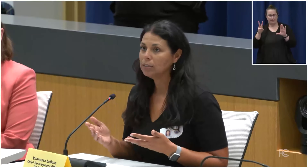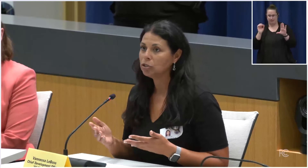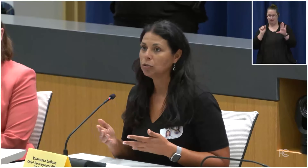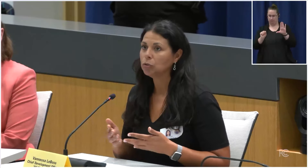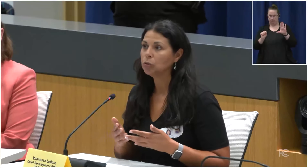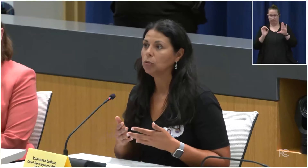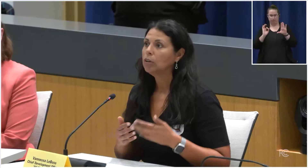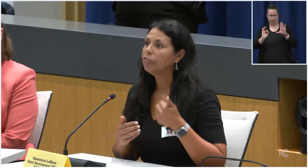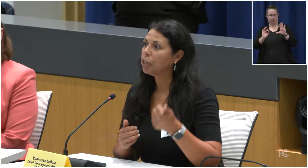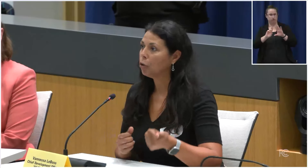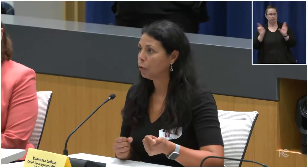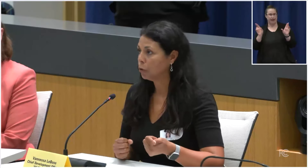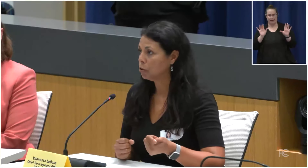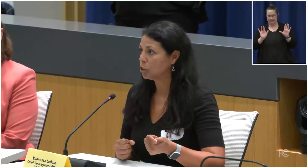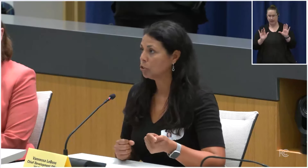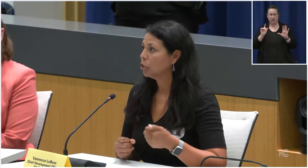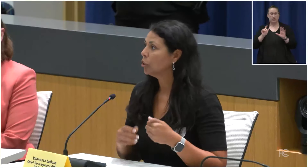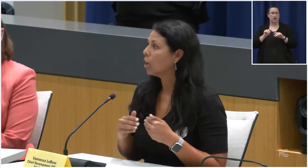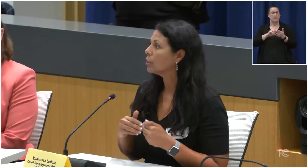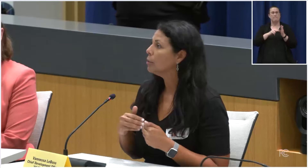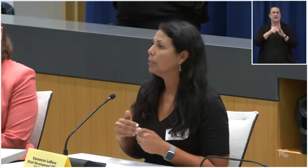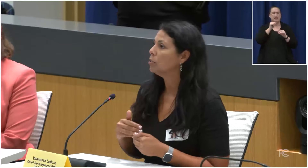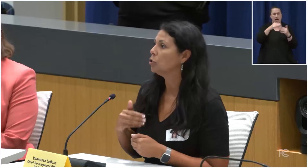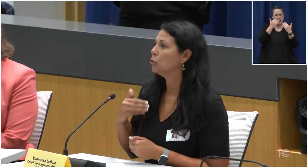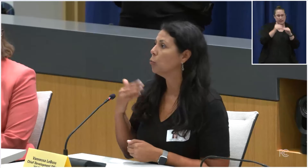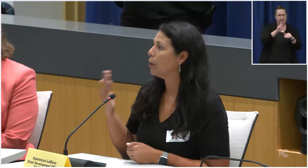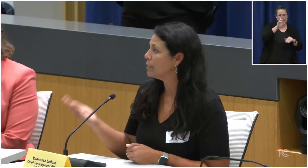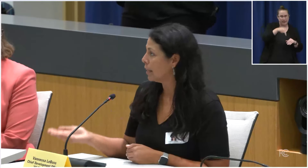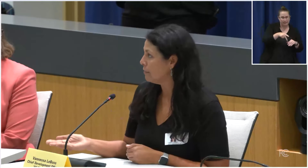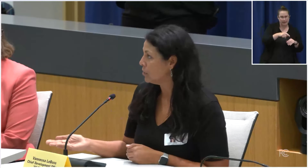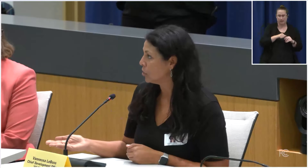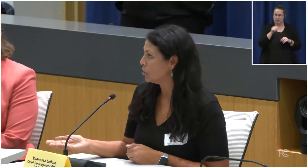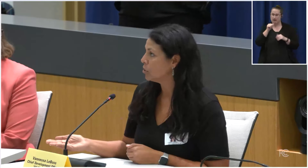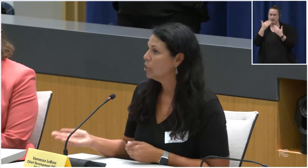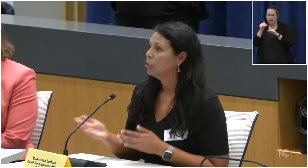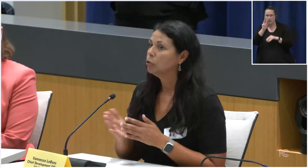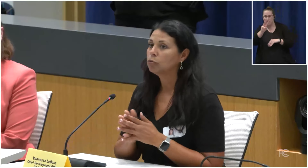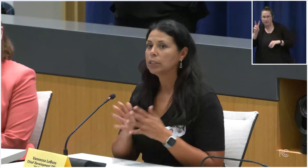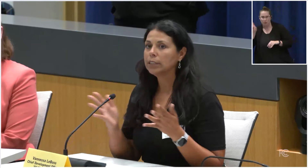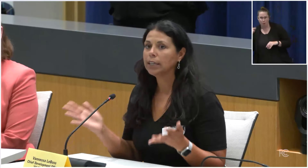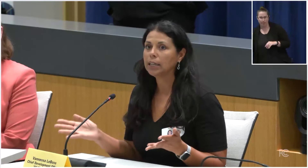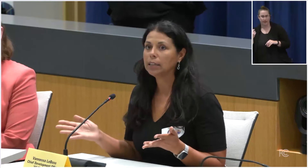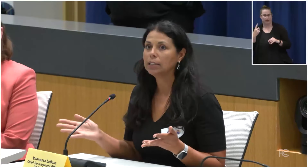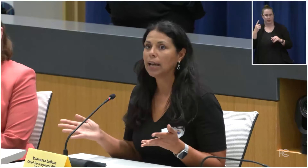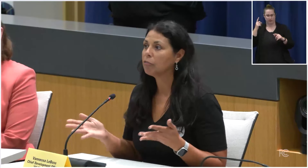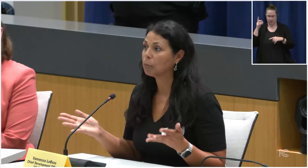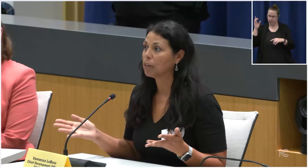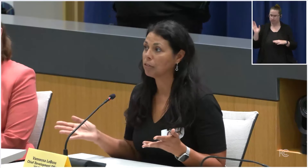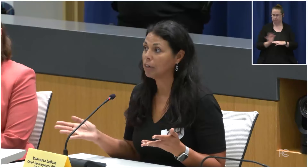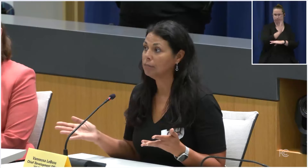YOU ALSO CAN HAVE A WIDGET THAT'S PUT ON ANY WEBSITE, ANY WEBPAGE THAT YOU WANT. SO YOU'RE NOT LIMITED TO